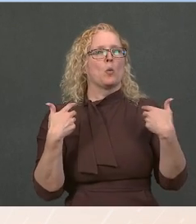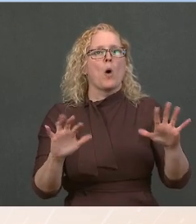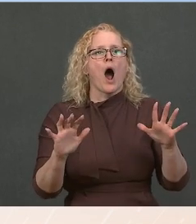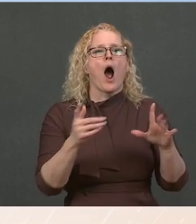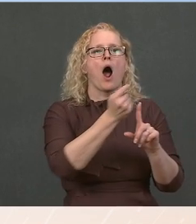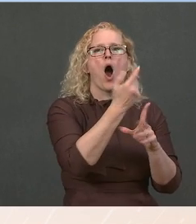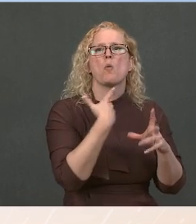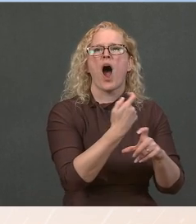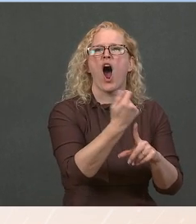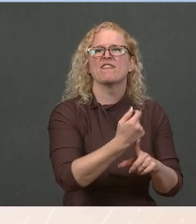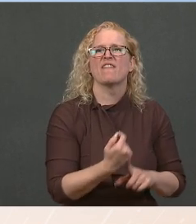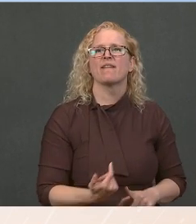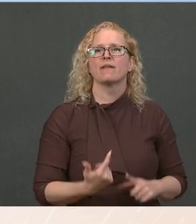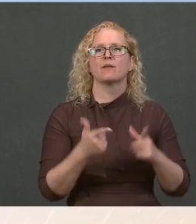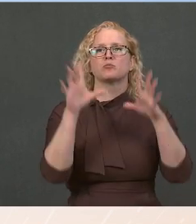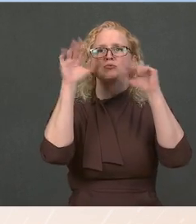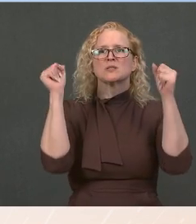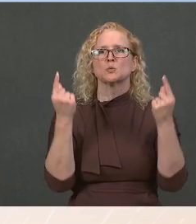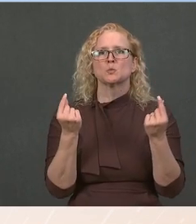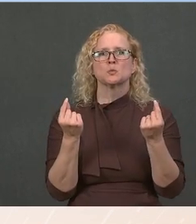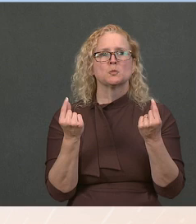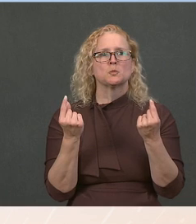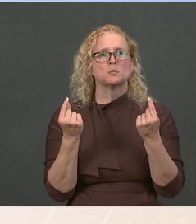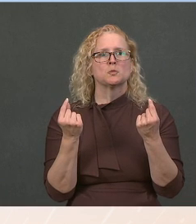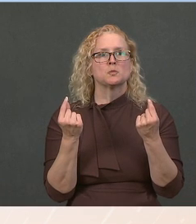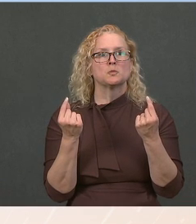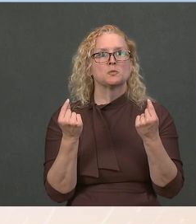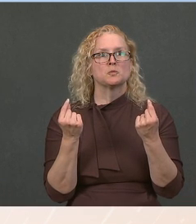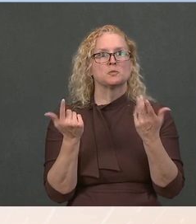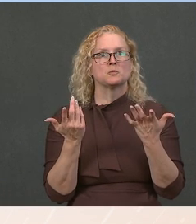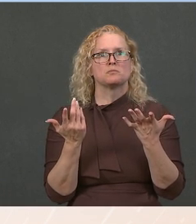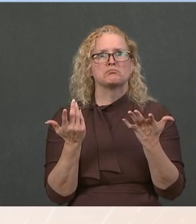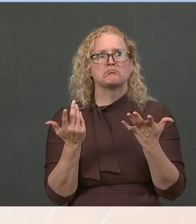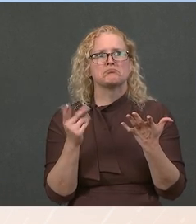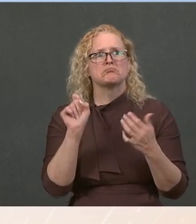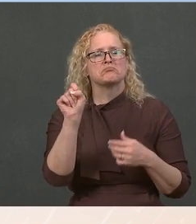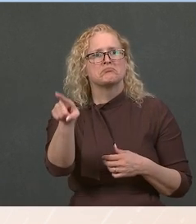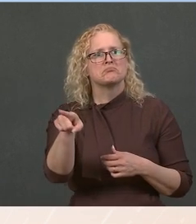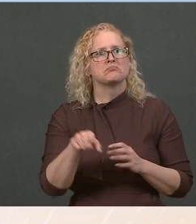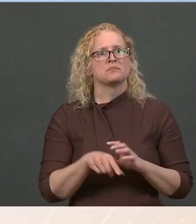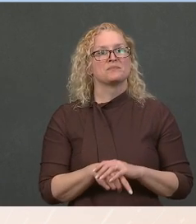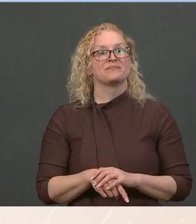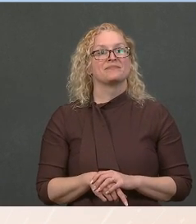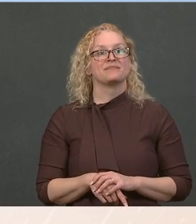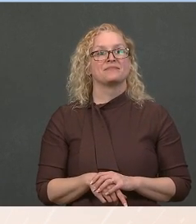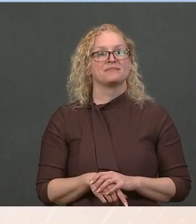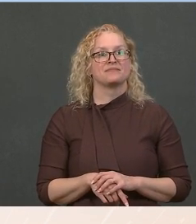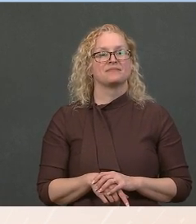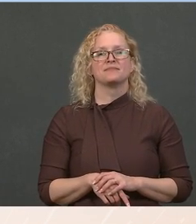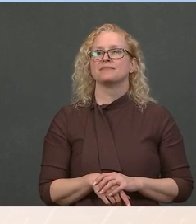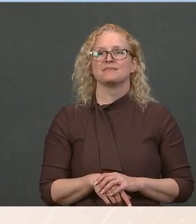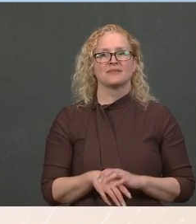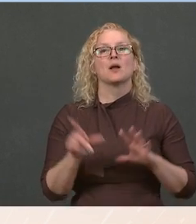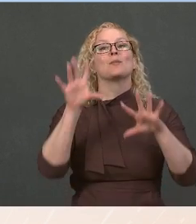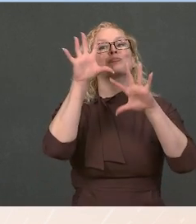The President has been in contact with, you know, moderates and progressives -- with, you know, the big-tent party that we have.